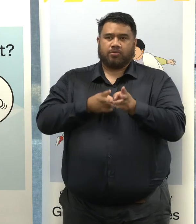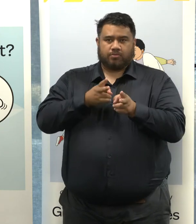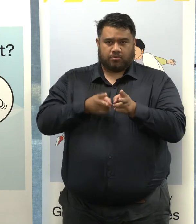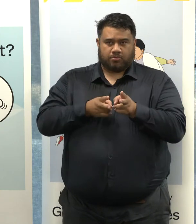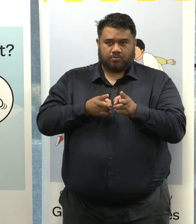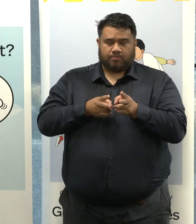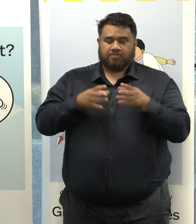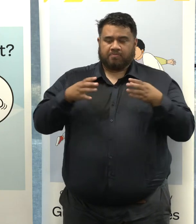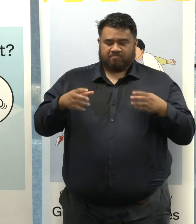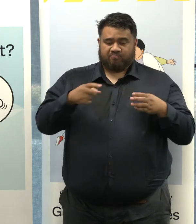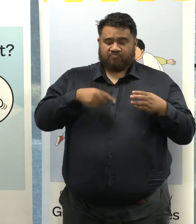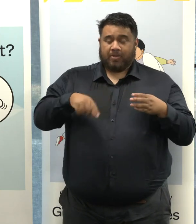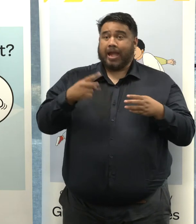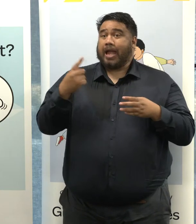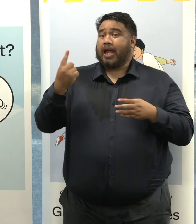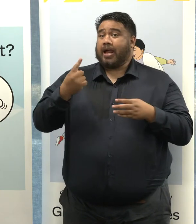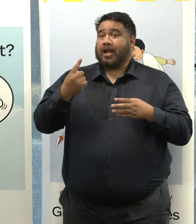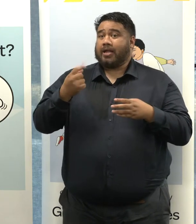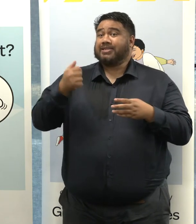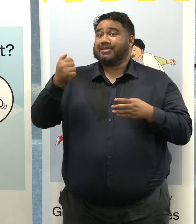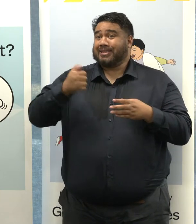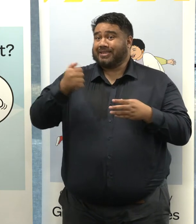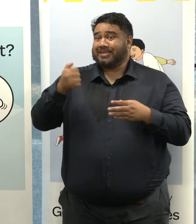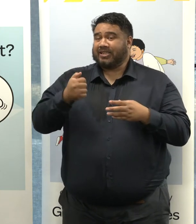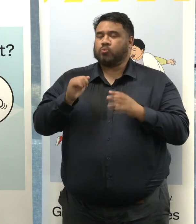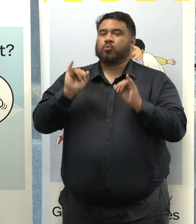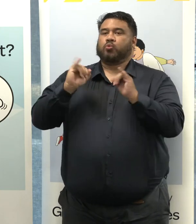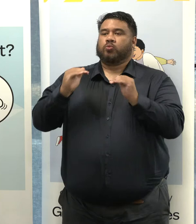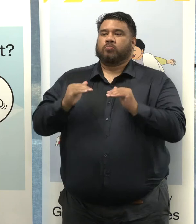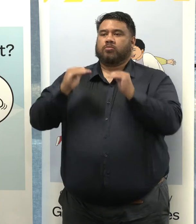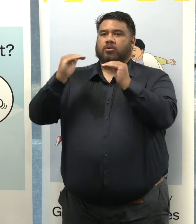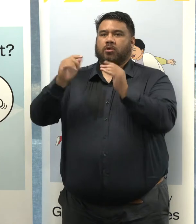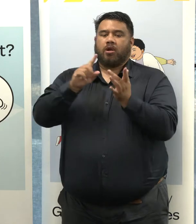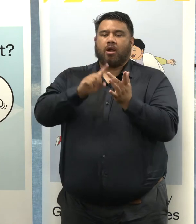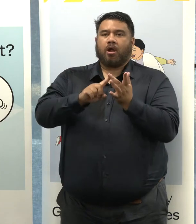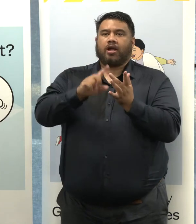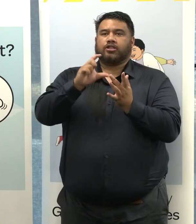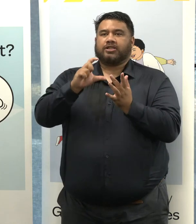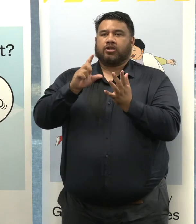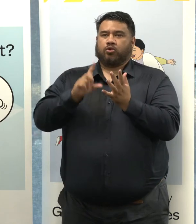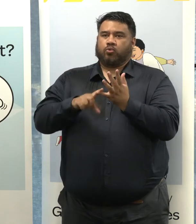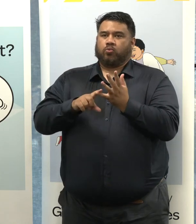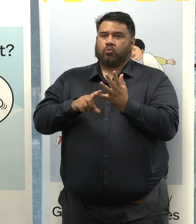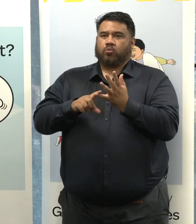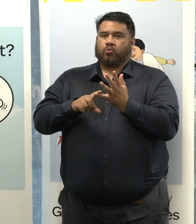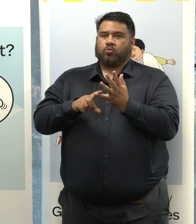Of those, 845, sorry, not of